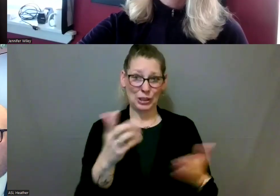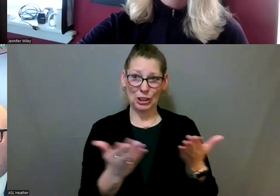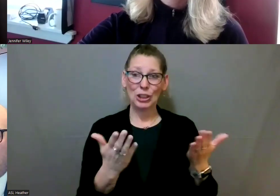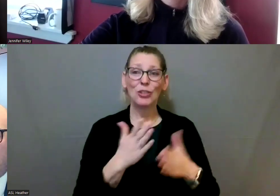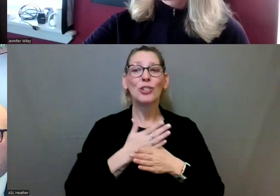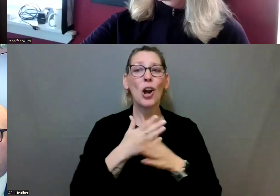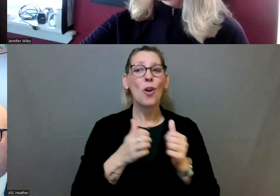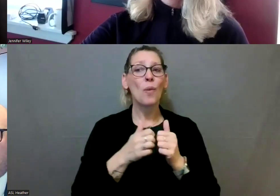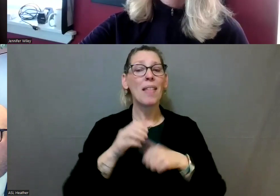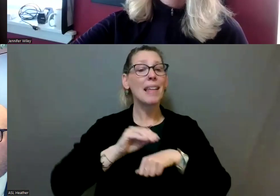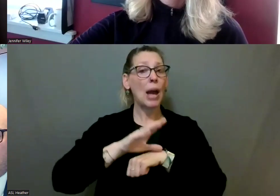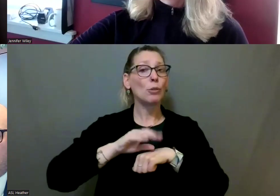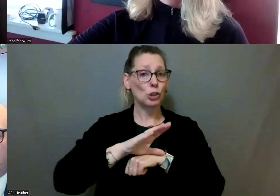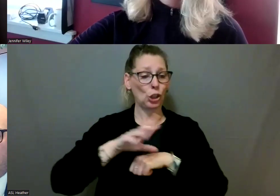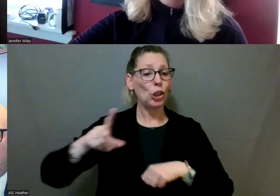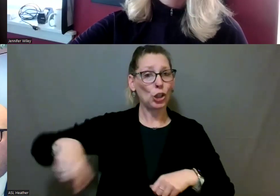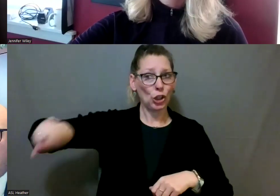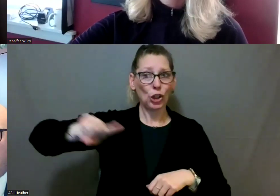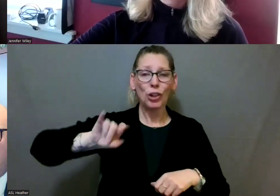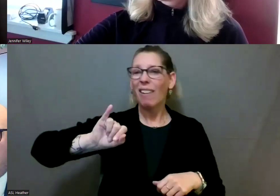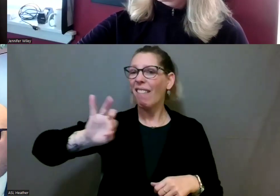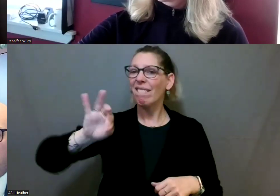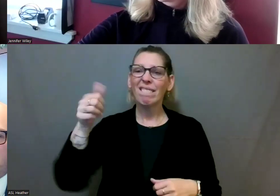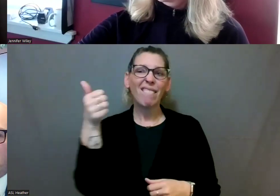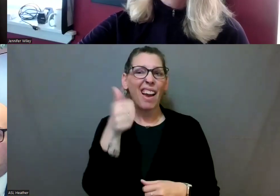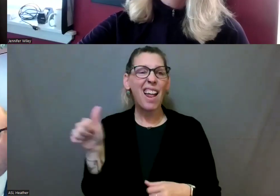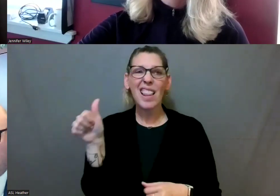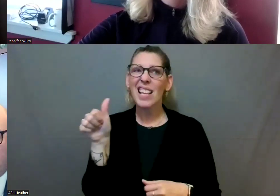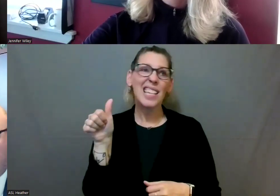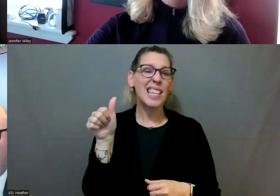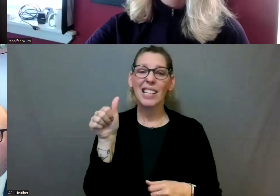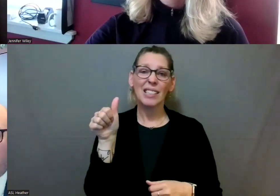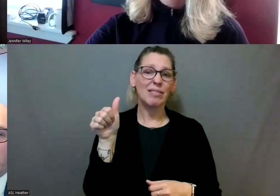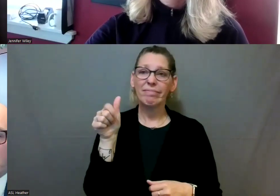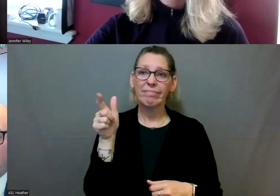our counselors um just if there was any kind kind of um uptick and we don't have